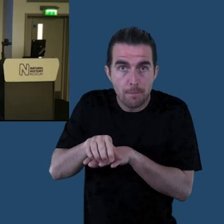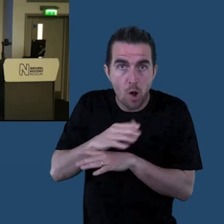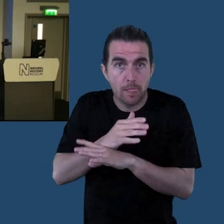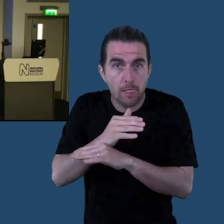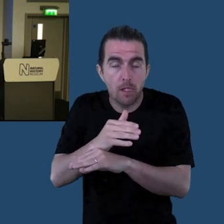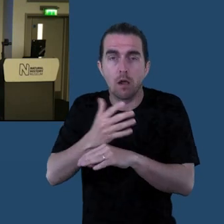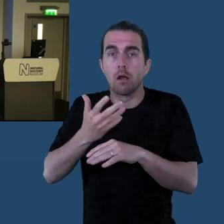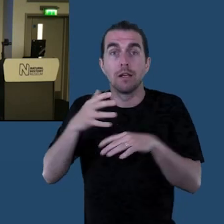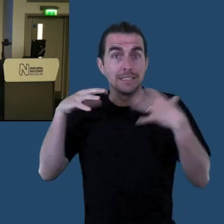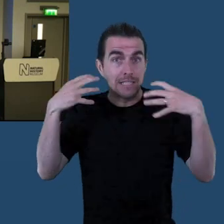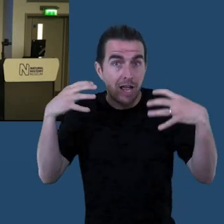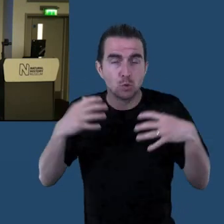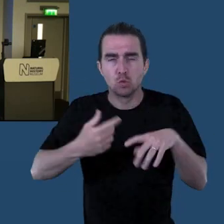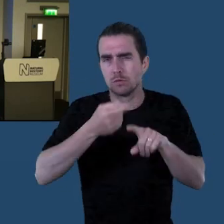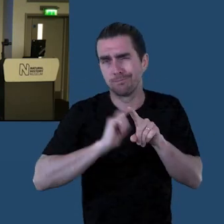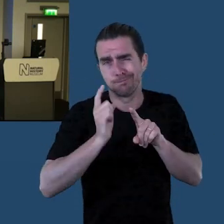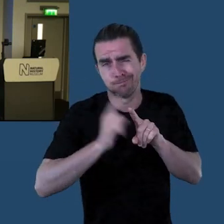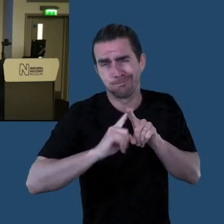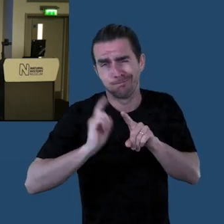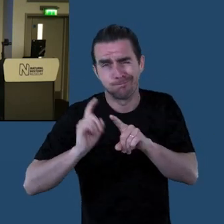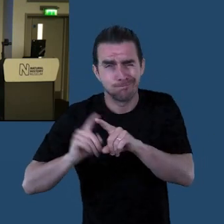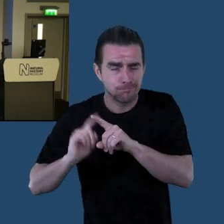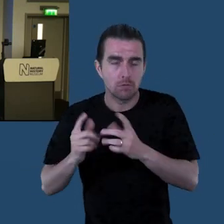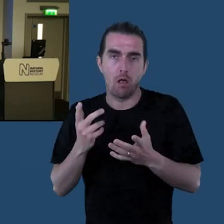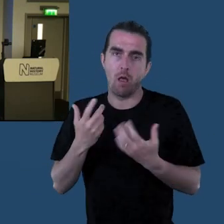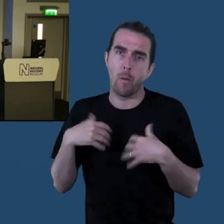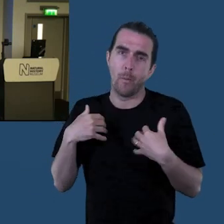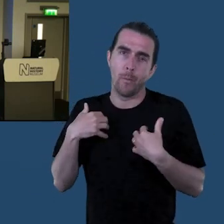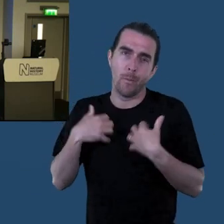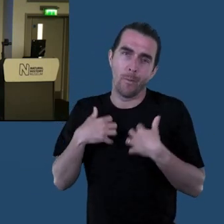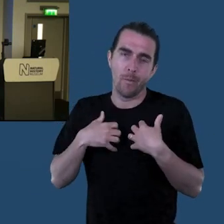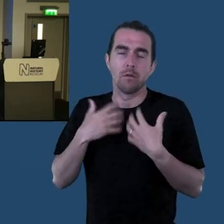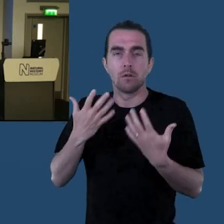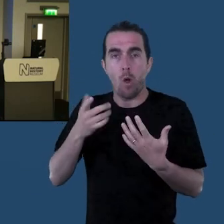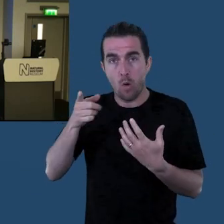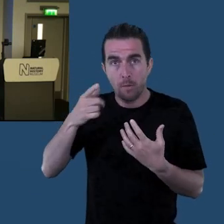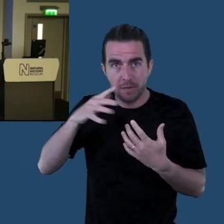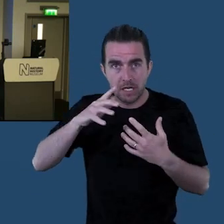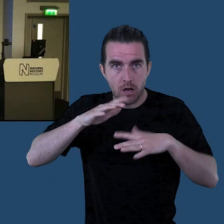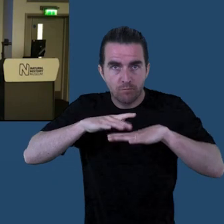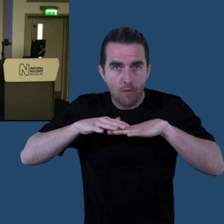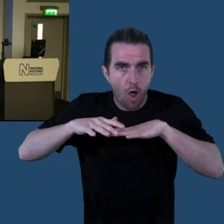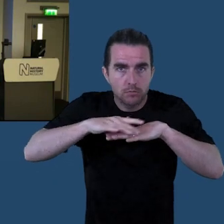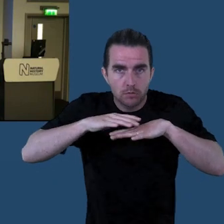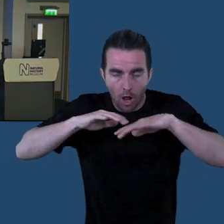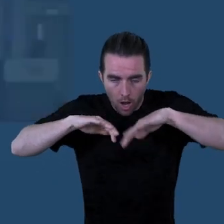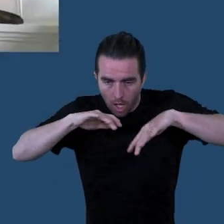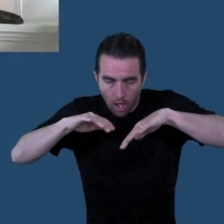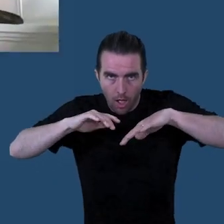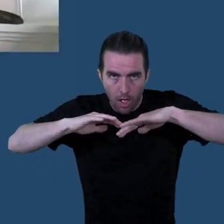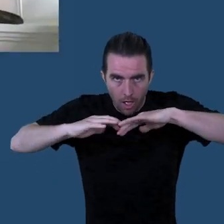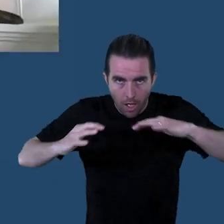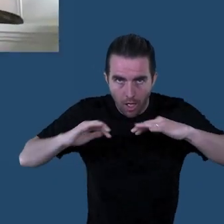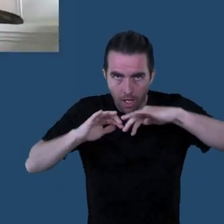and dinosaurs, and things like that. Fantastic. Now, it's those fossil animals that we're focusing on today.